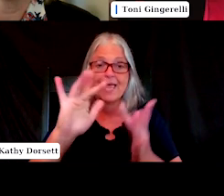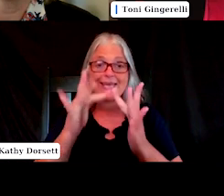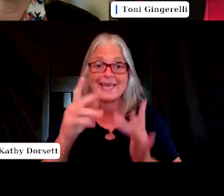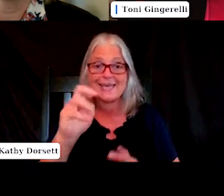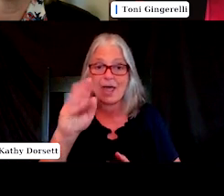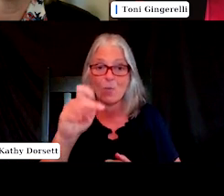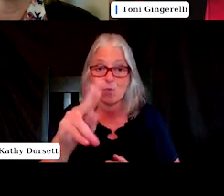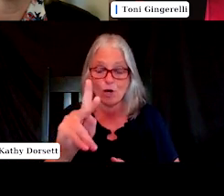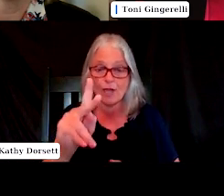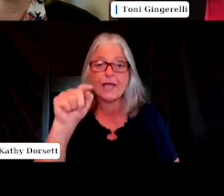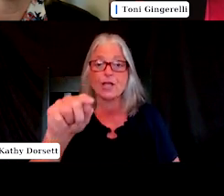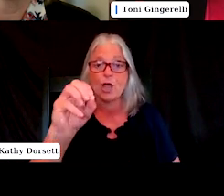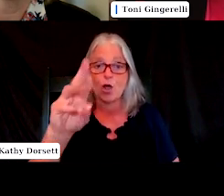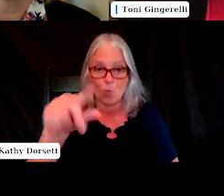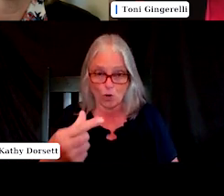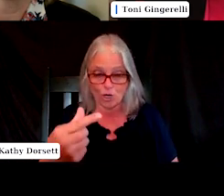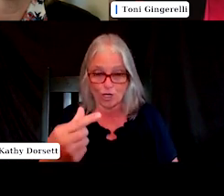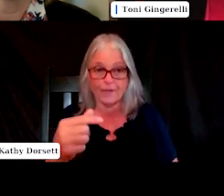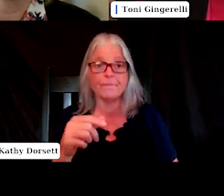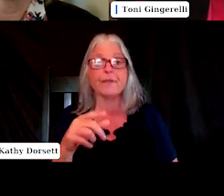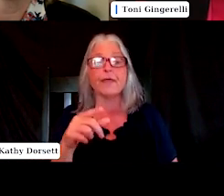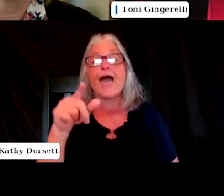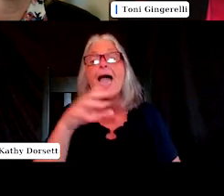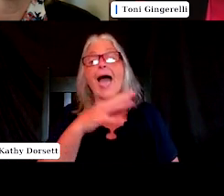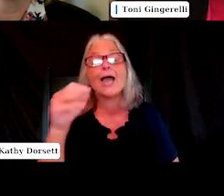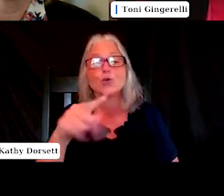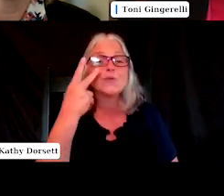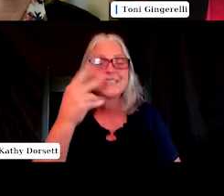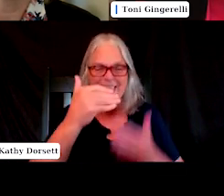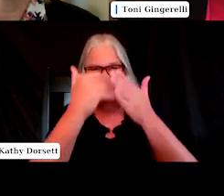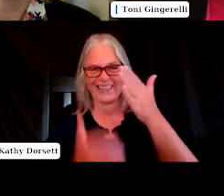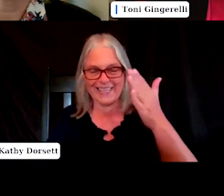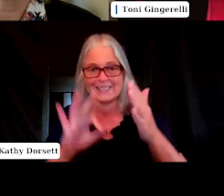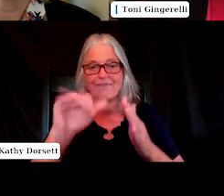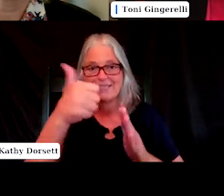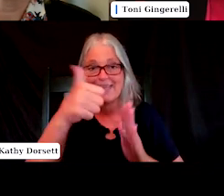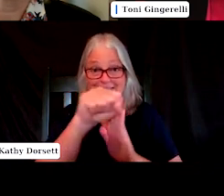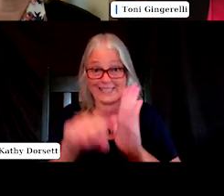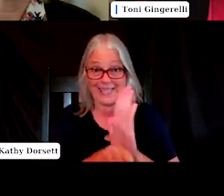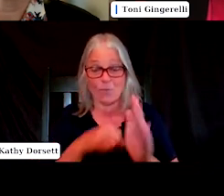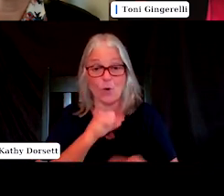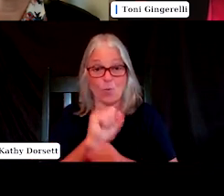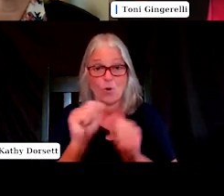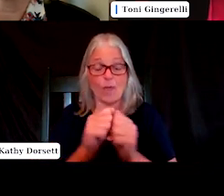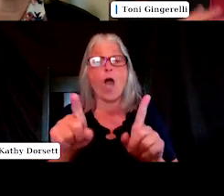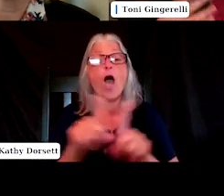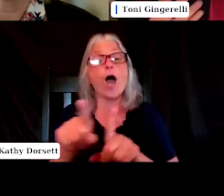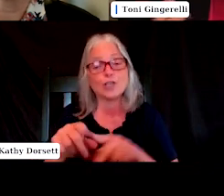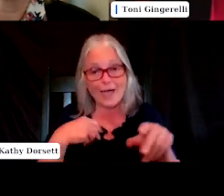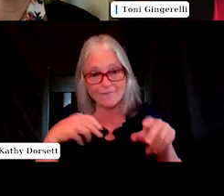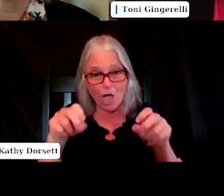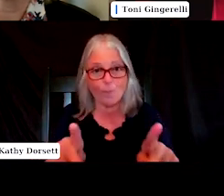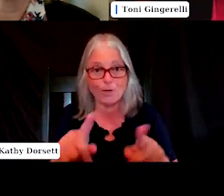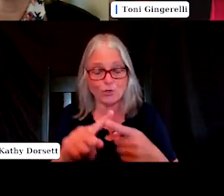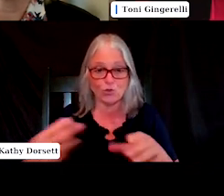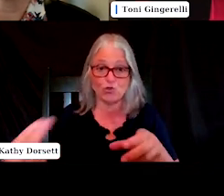Again. Caregiver Nation network. You'll see the list of the 10 States. That we're working with. But there's also an opportunity to join us.